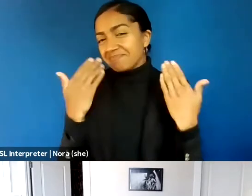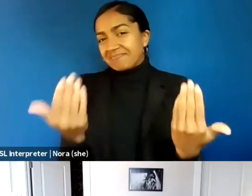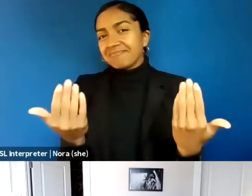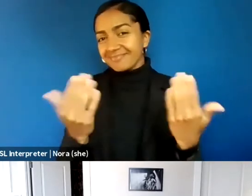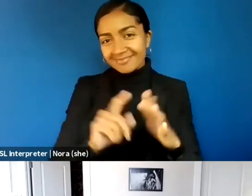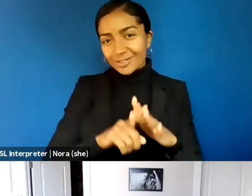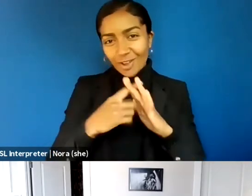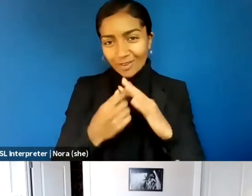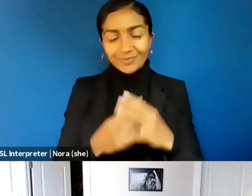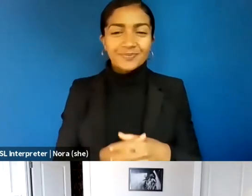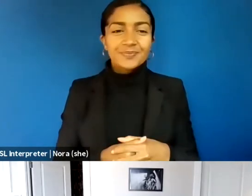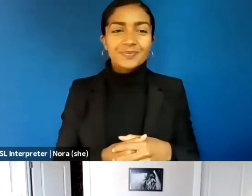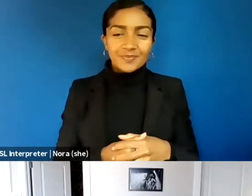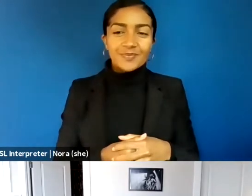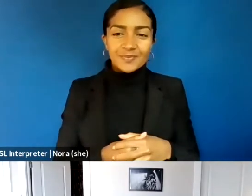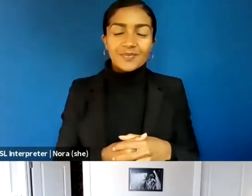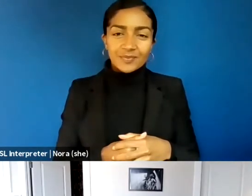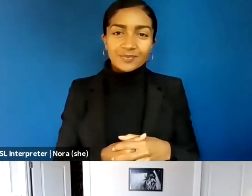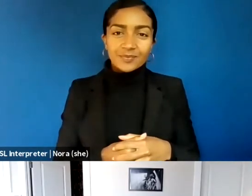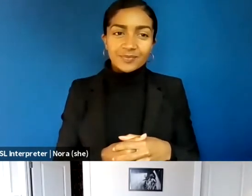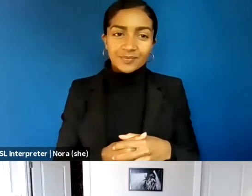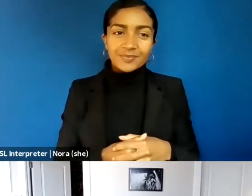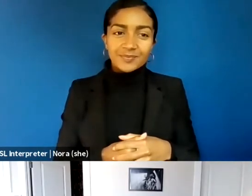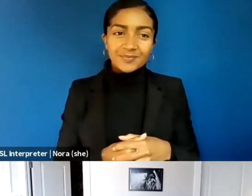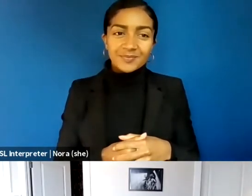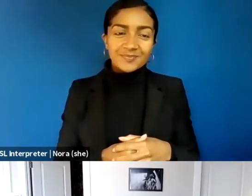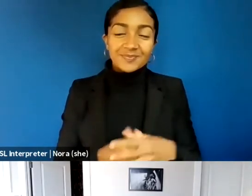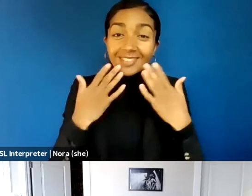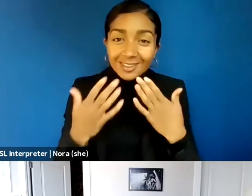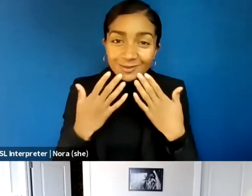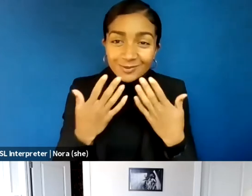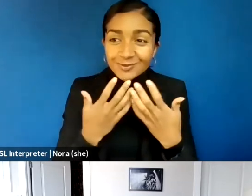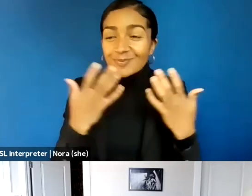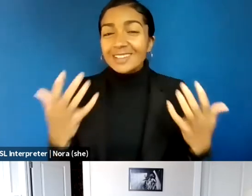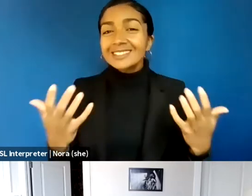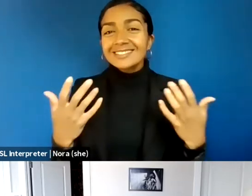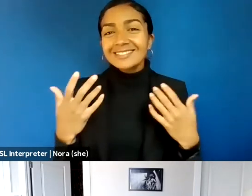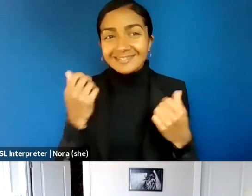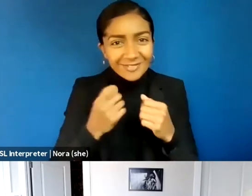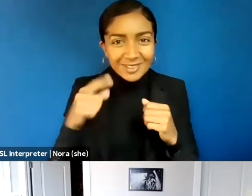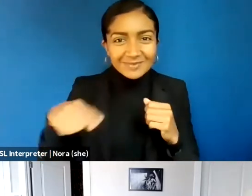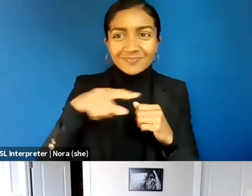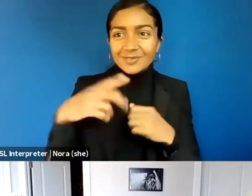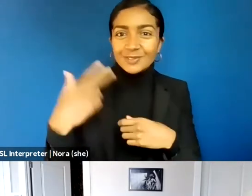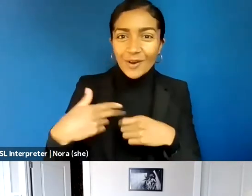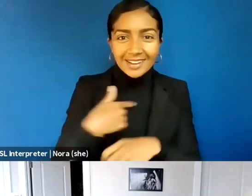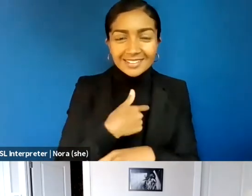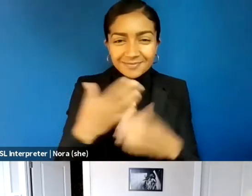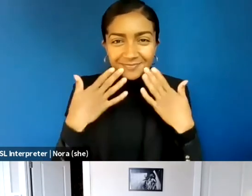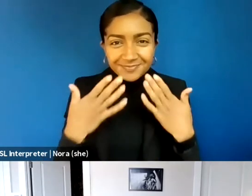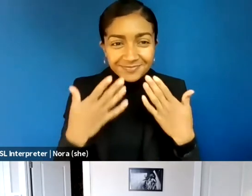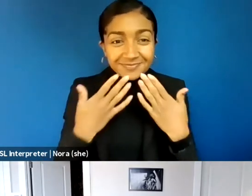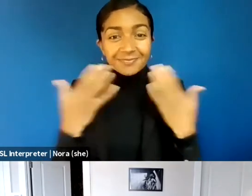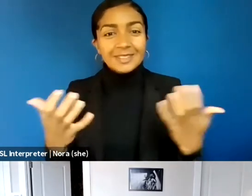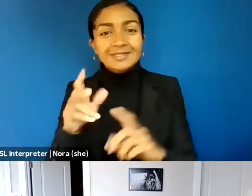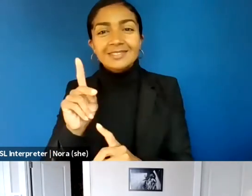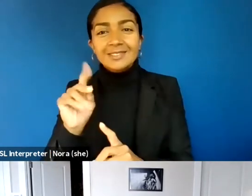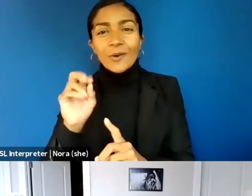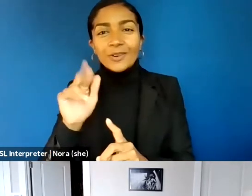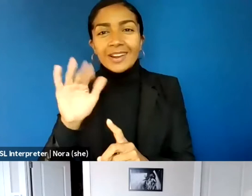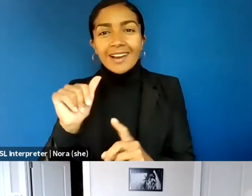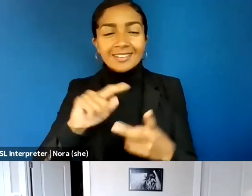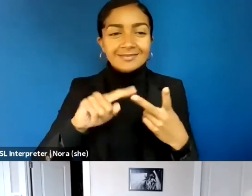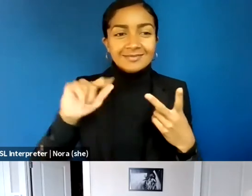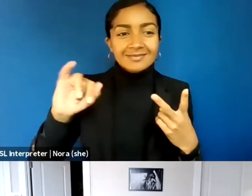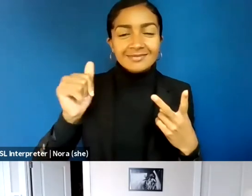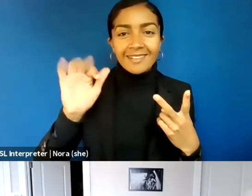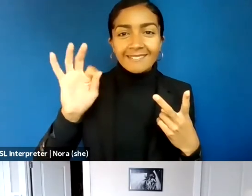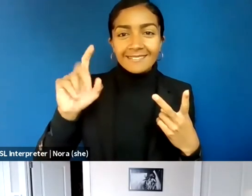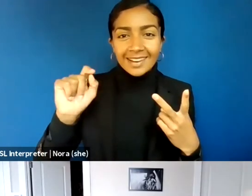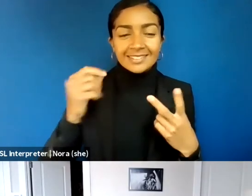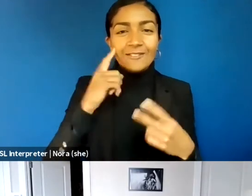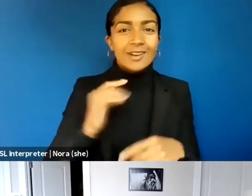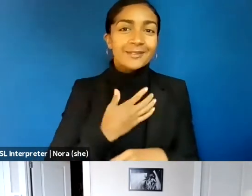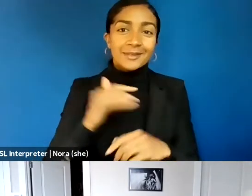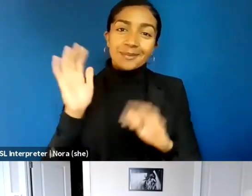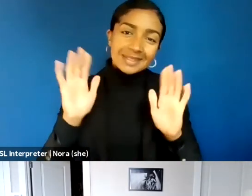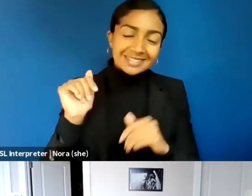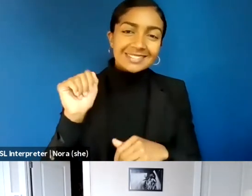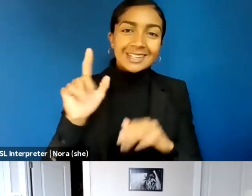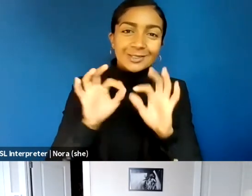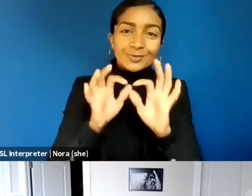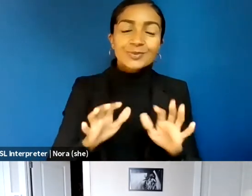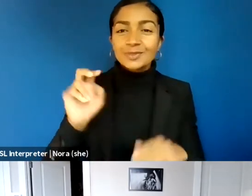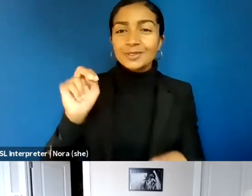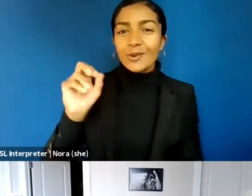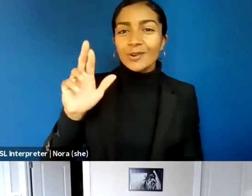And thank you so much to everyone for joining us. Thank you so much, to Korica and Jafet, and to our amazing interpreters, Nora and Shannon, and Nancy, our CART captioner. So this is the goal of this is just an informal conversation about sort of.